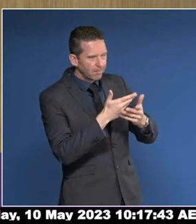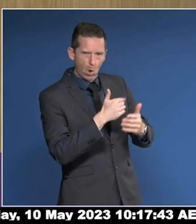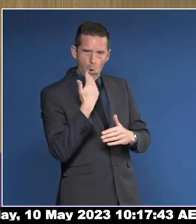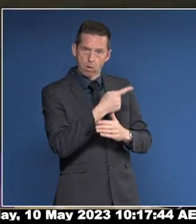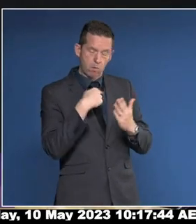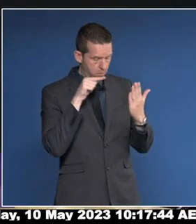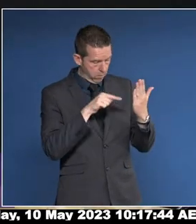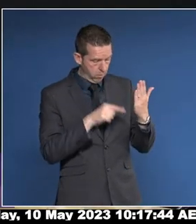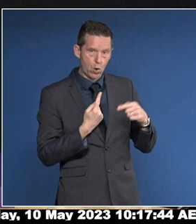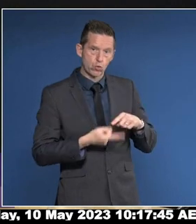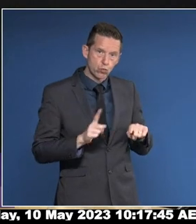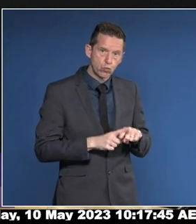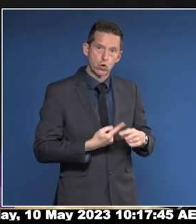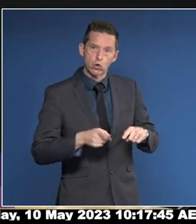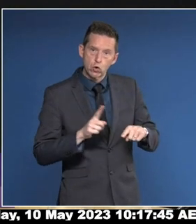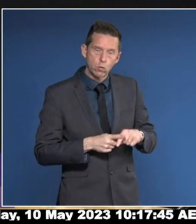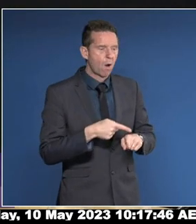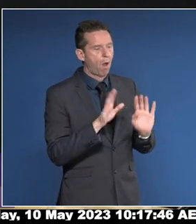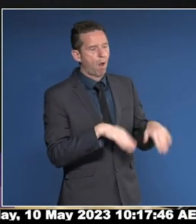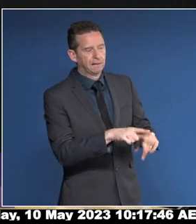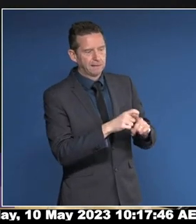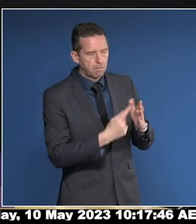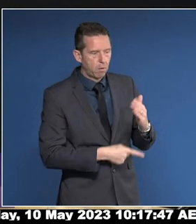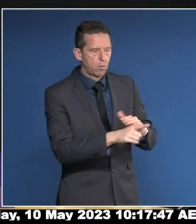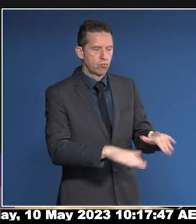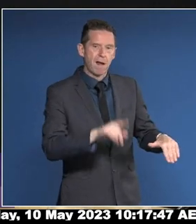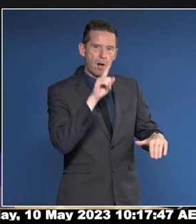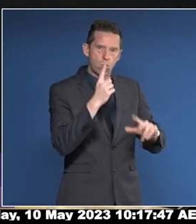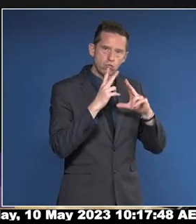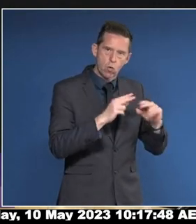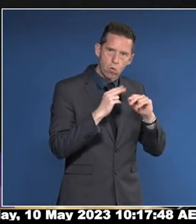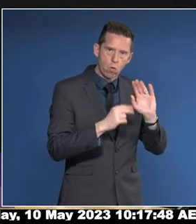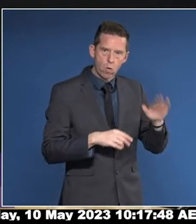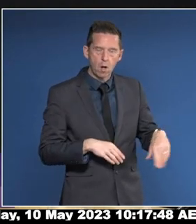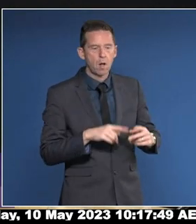The kids were nonverbal, you know, we didn't see that, there was no one critical incident.